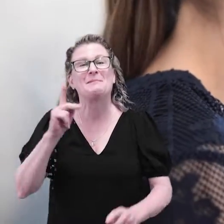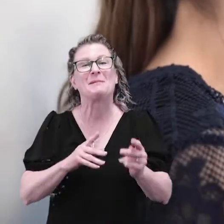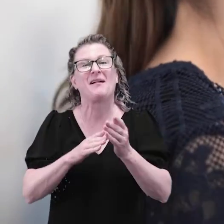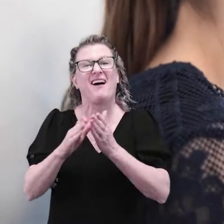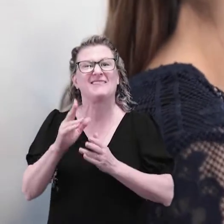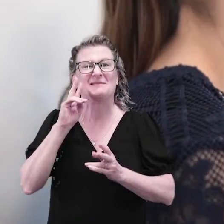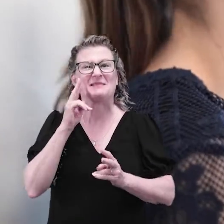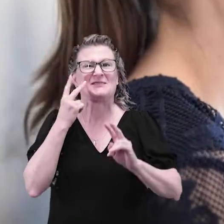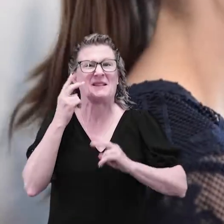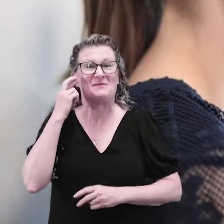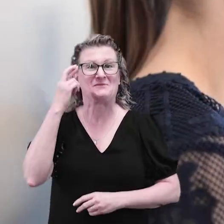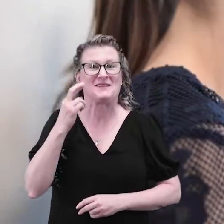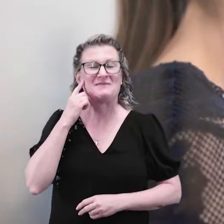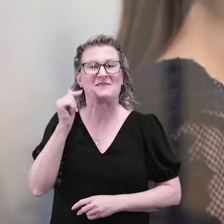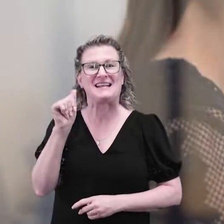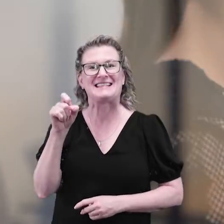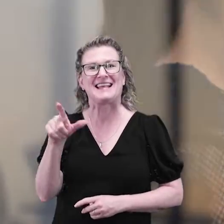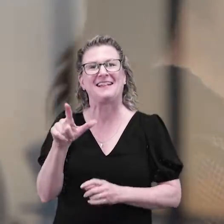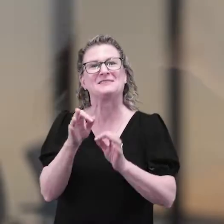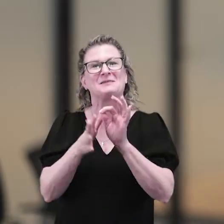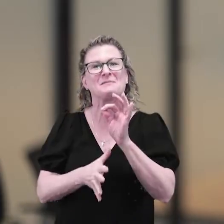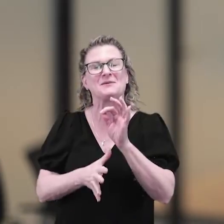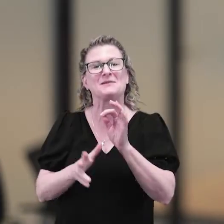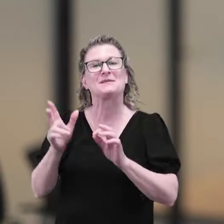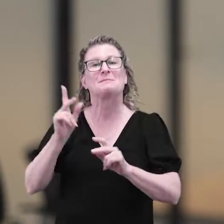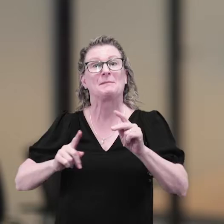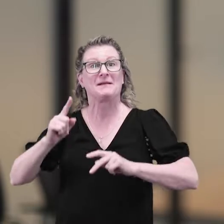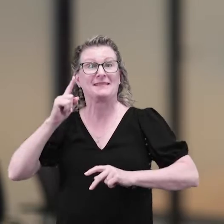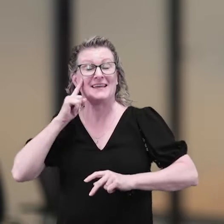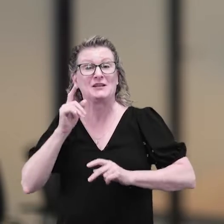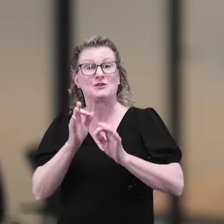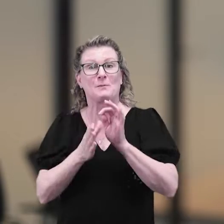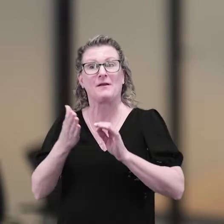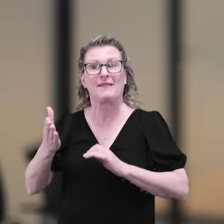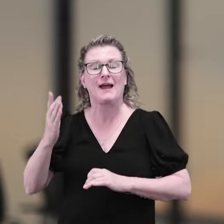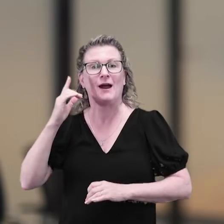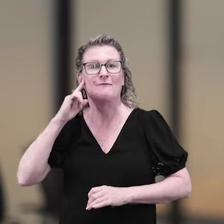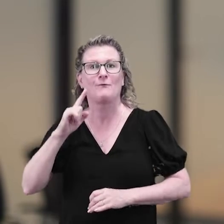A common misunderstanding about ASL interpreters is that they only provide communication access for